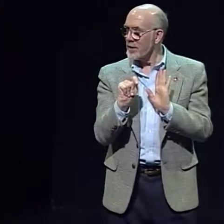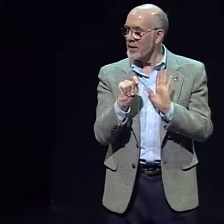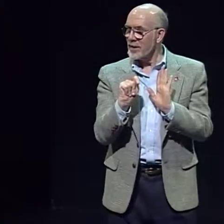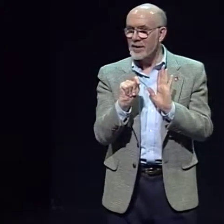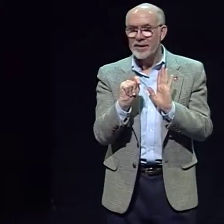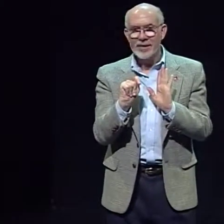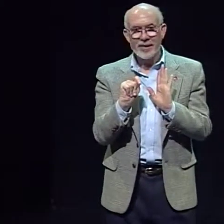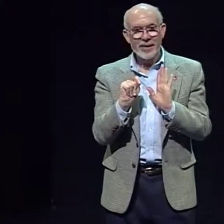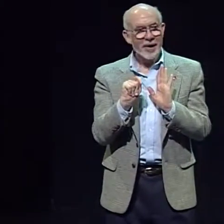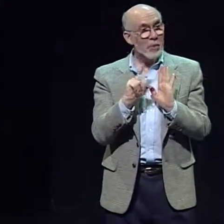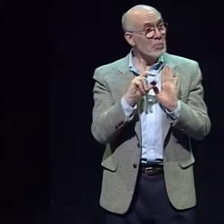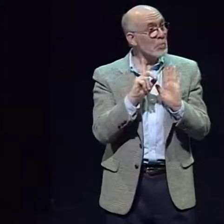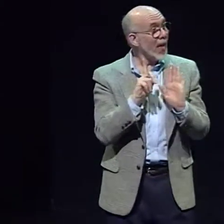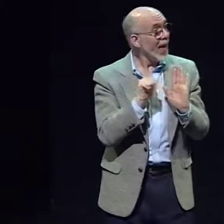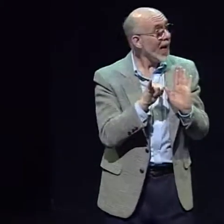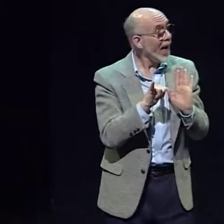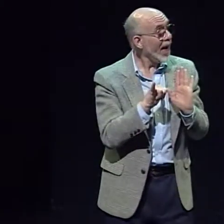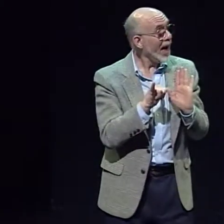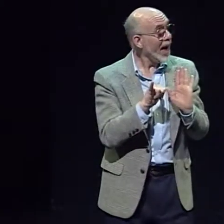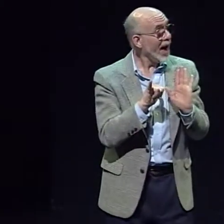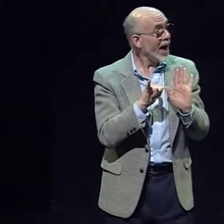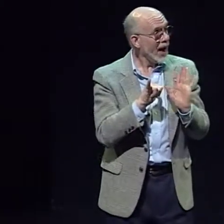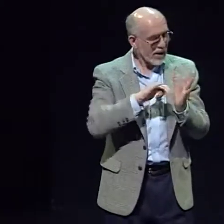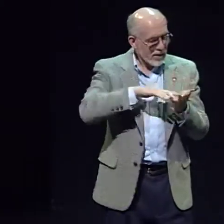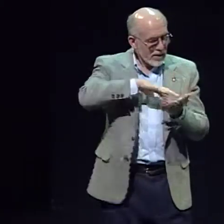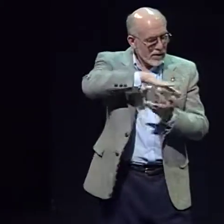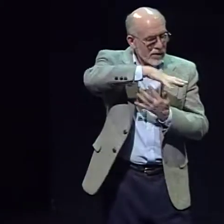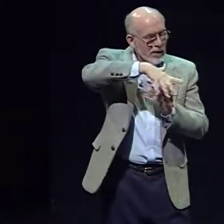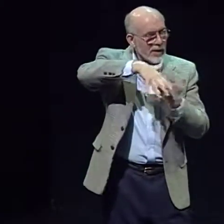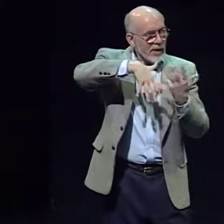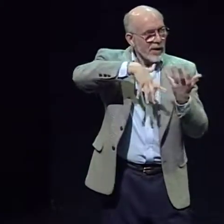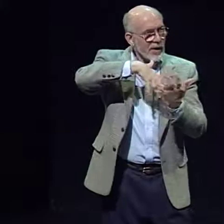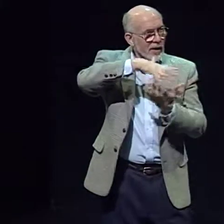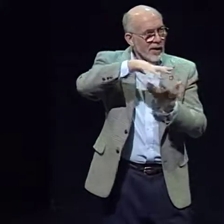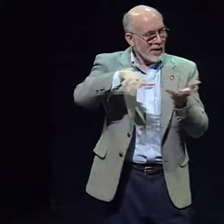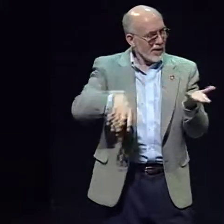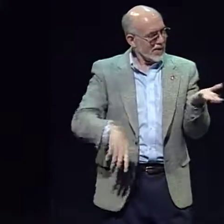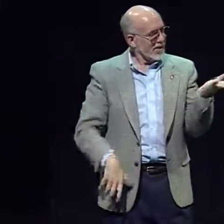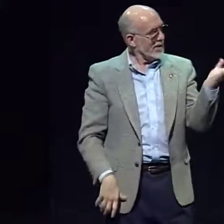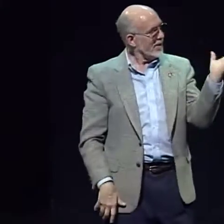AND THINK ABOUT ART AND HOW WE CAN INCLUDE PLAY